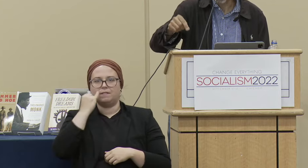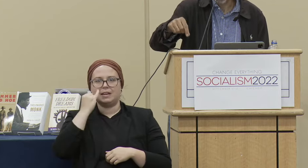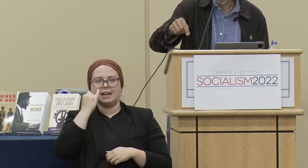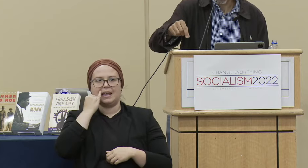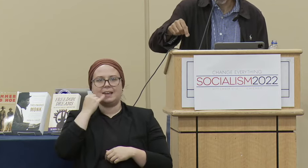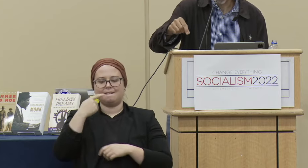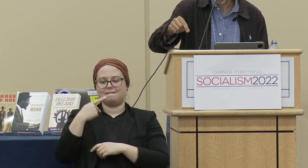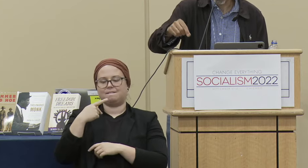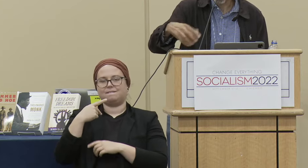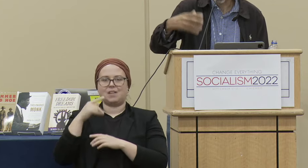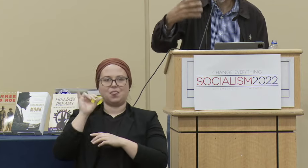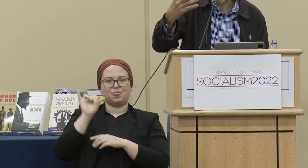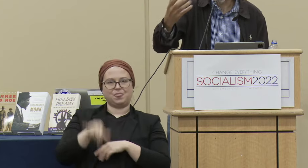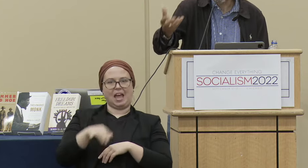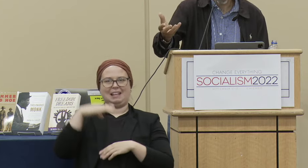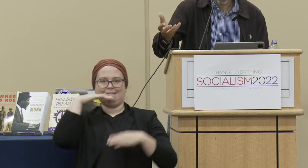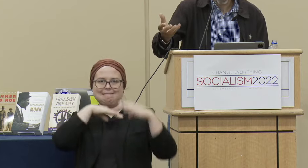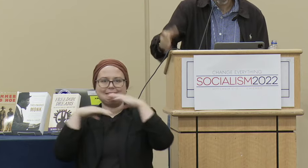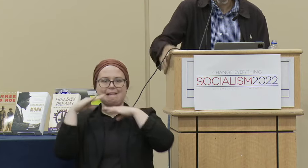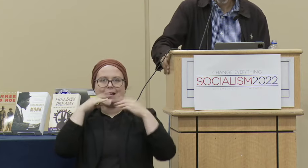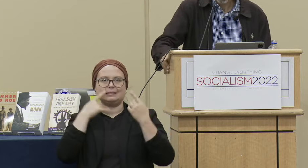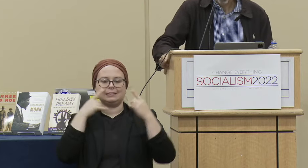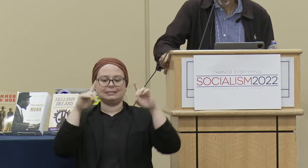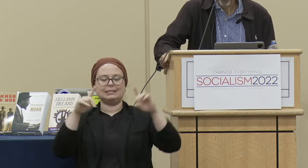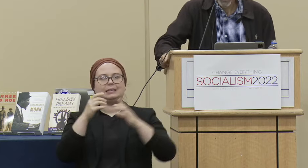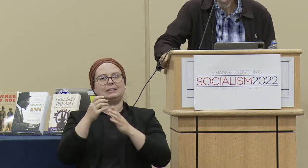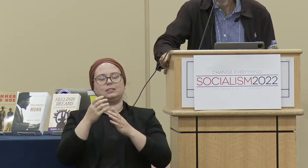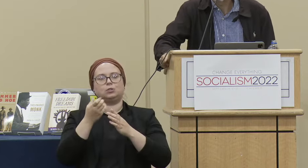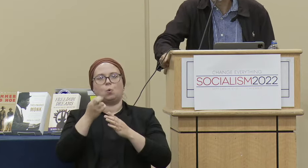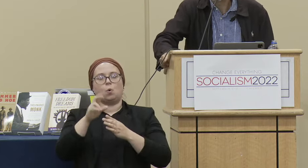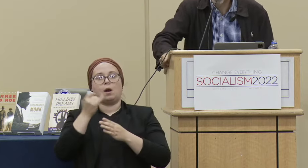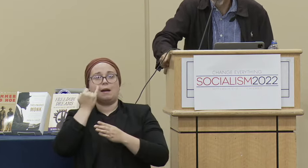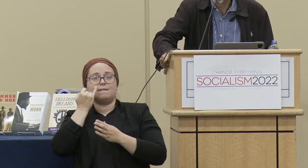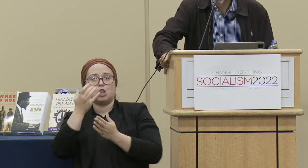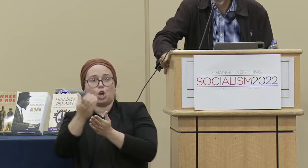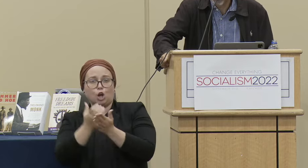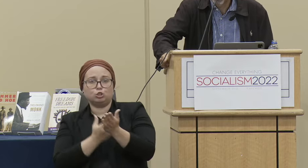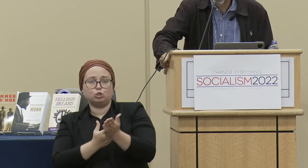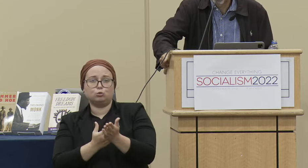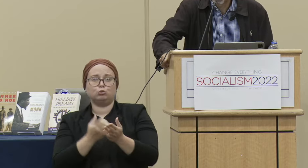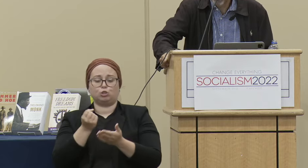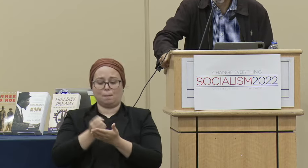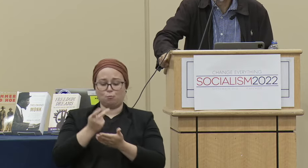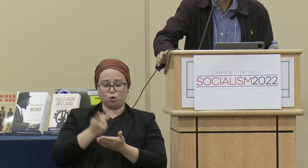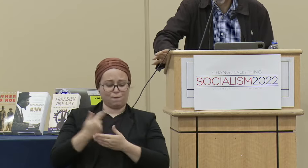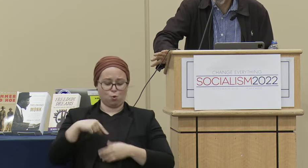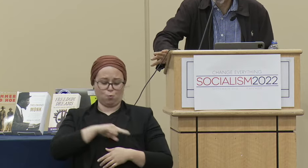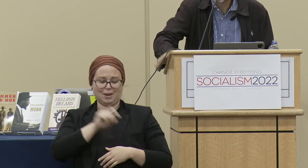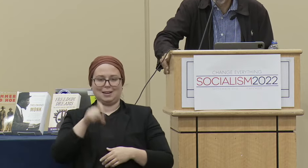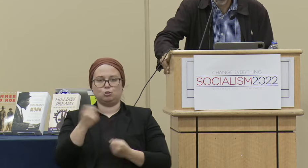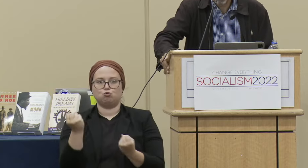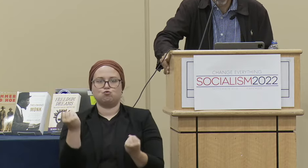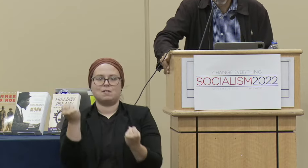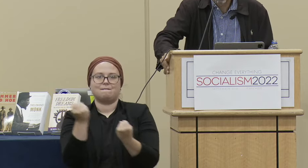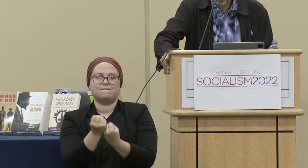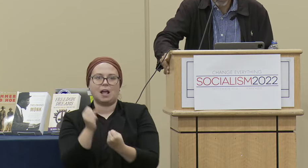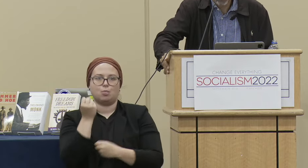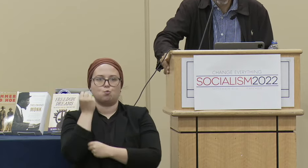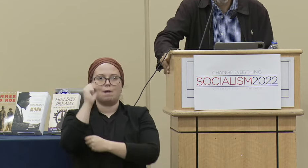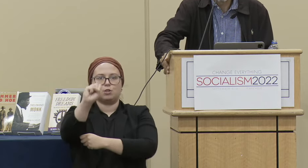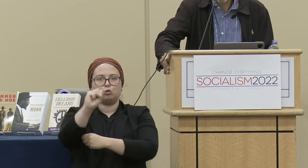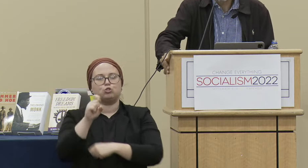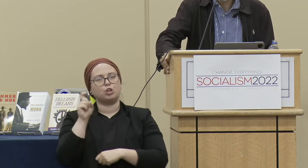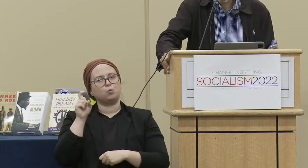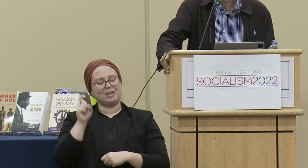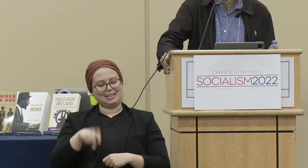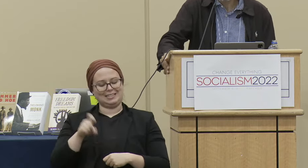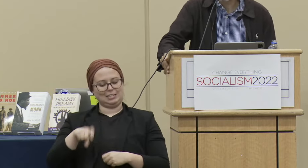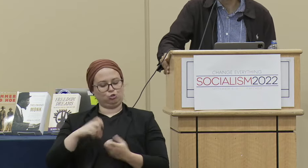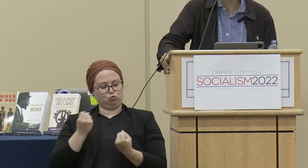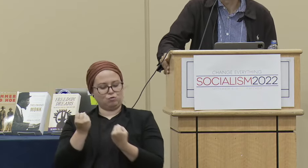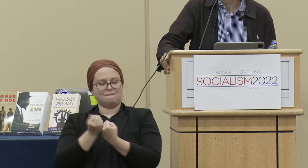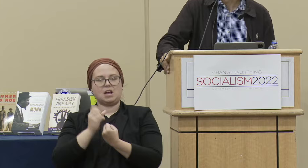Cuba, and all this stuff. Even if the plebocites succeed,